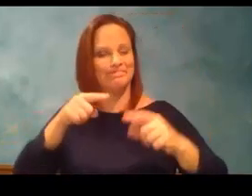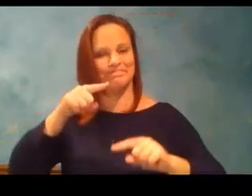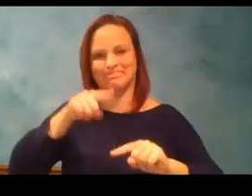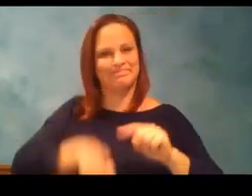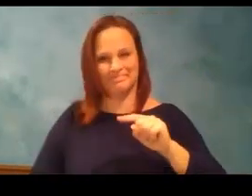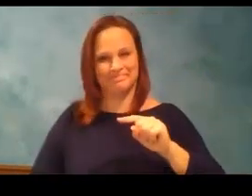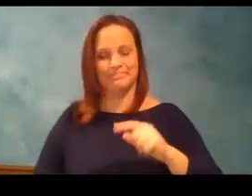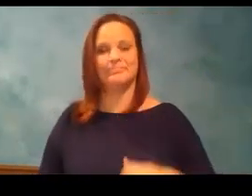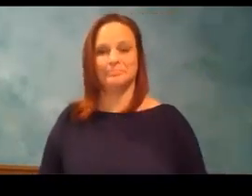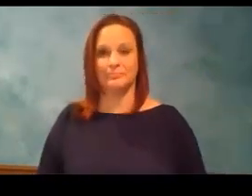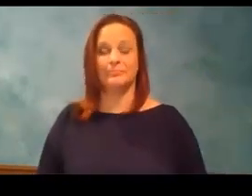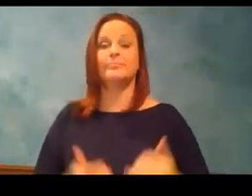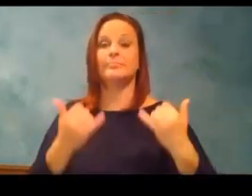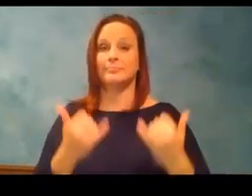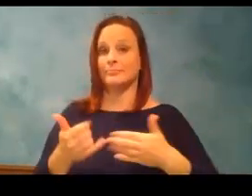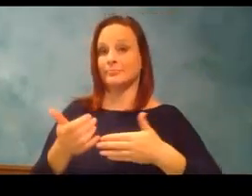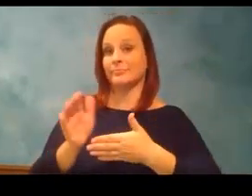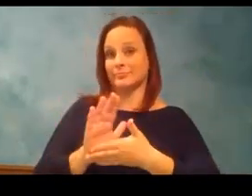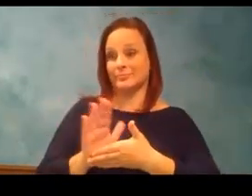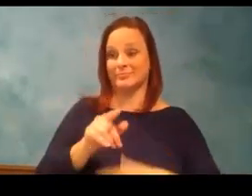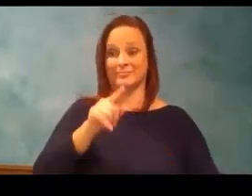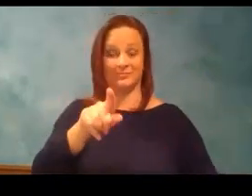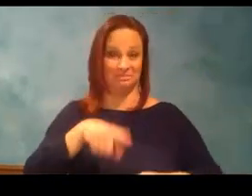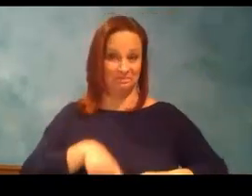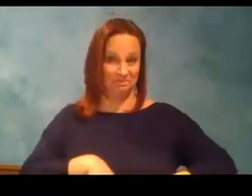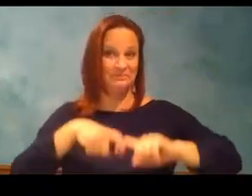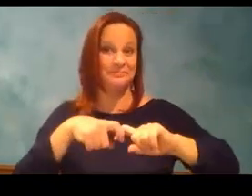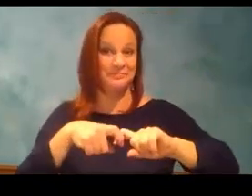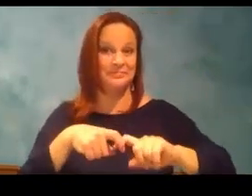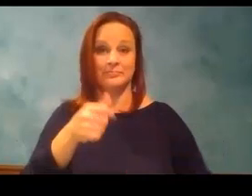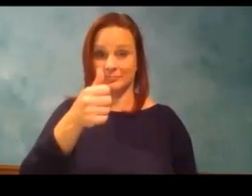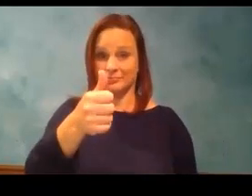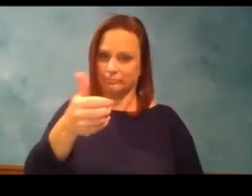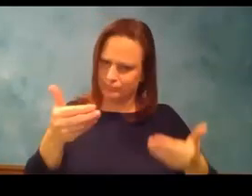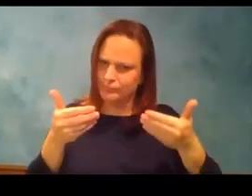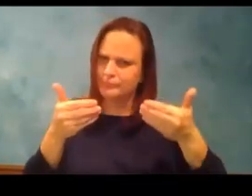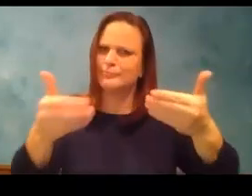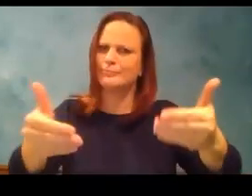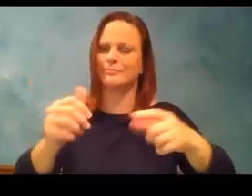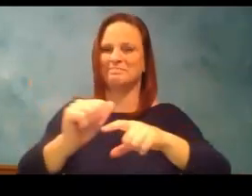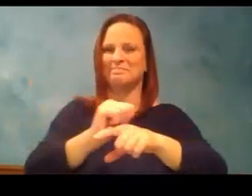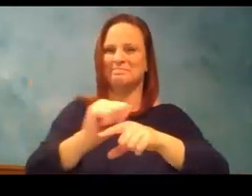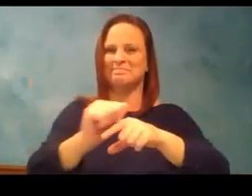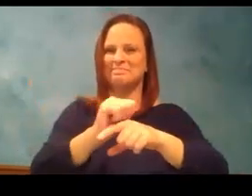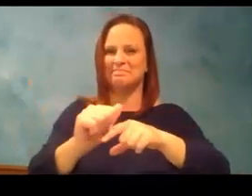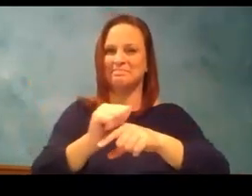So the third option cannot be used for sentence number one. You can go ahead and pause the video now,